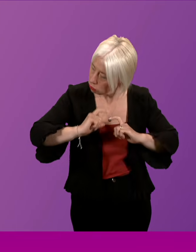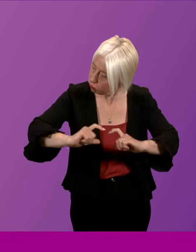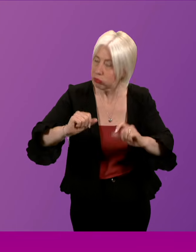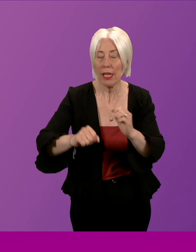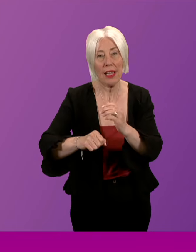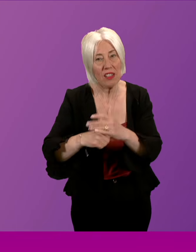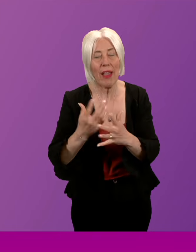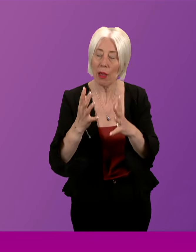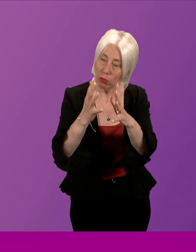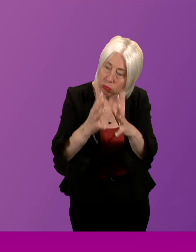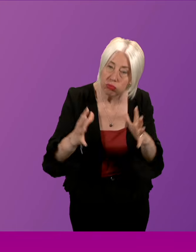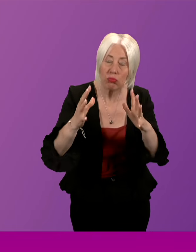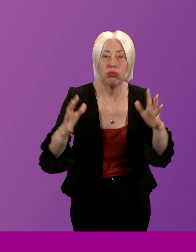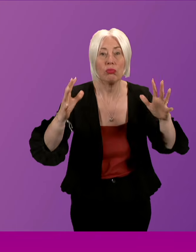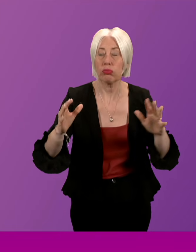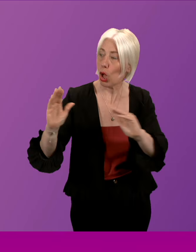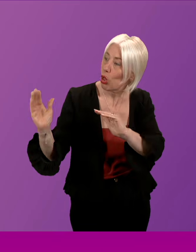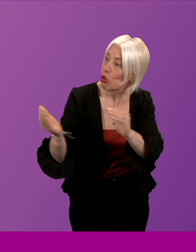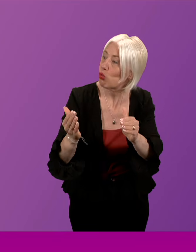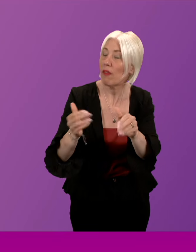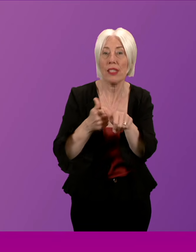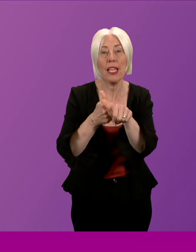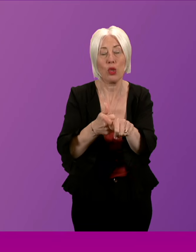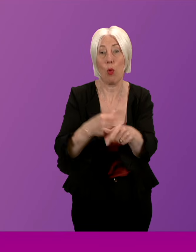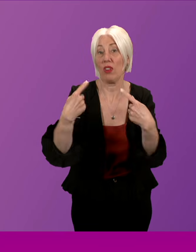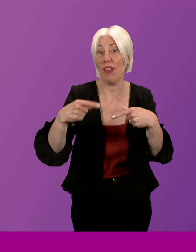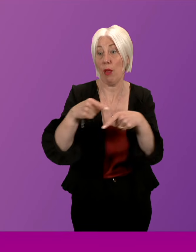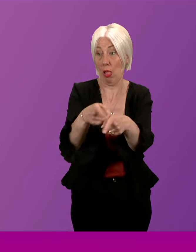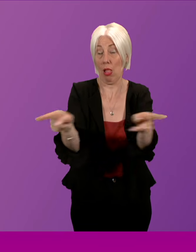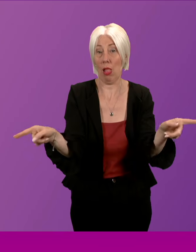enhance the services and support that are available to women. That is an essential